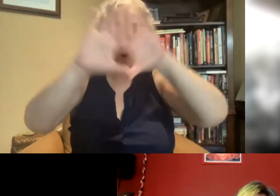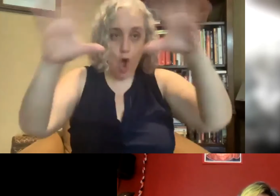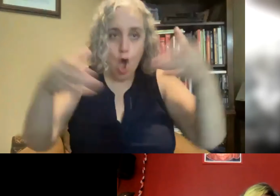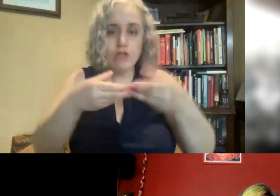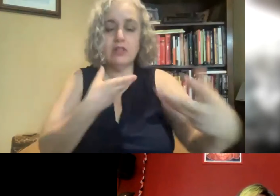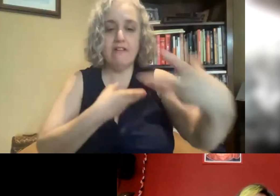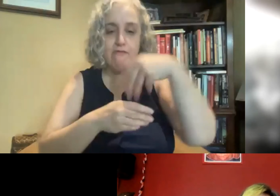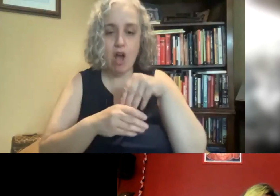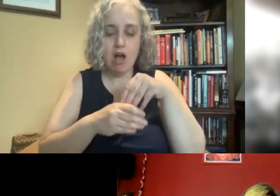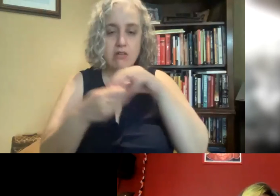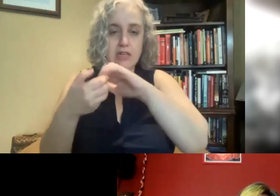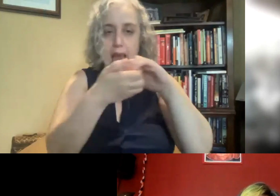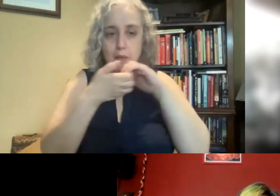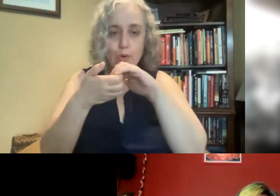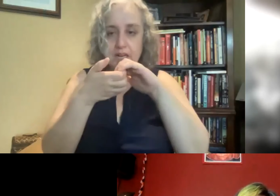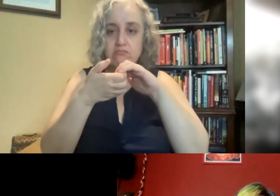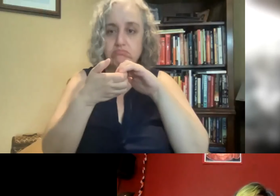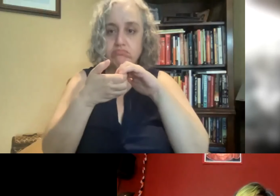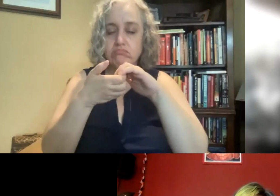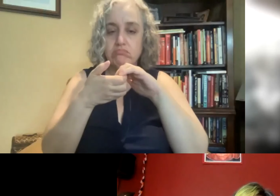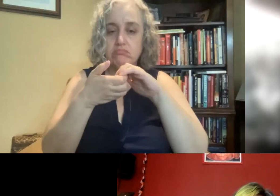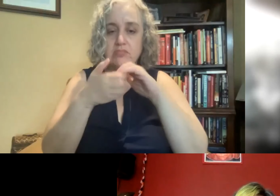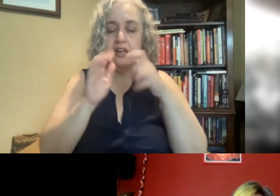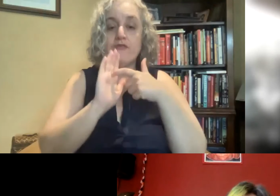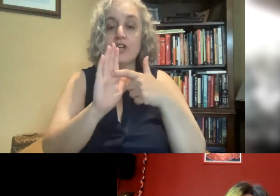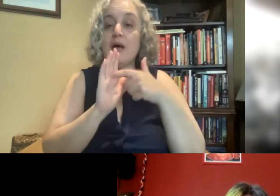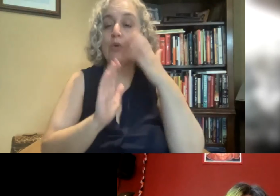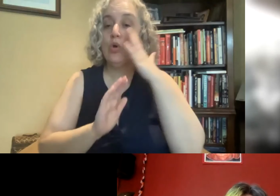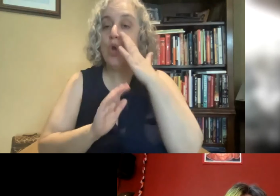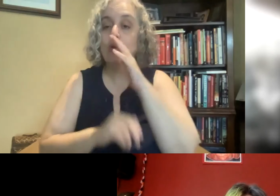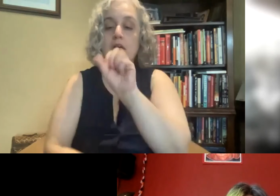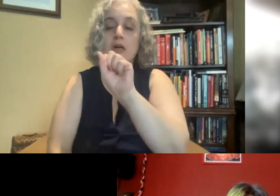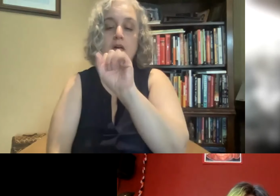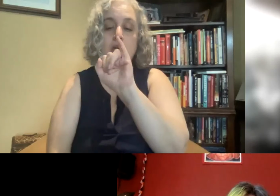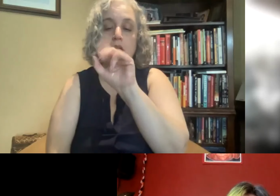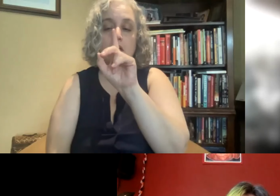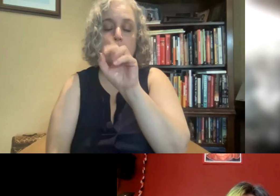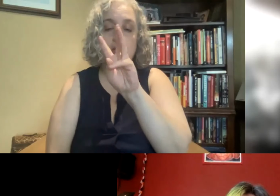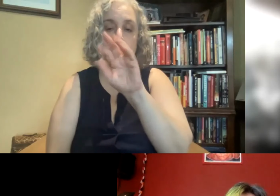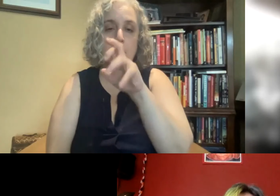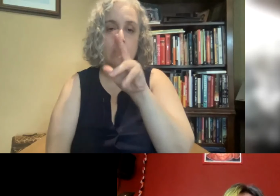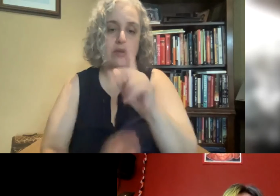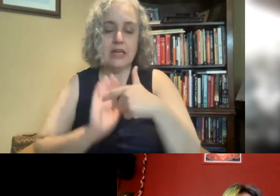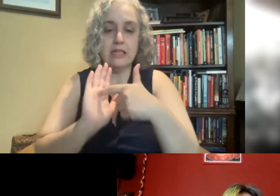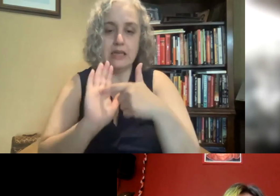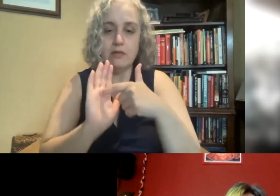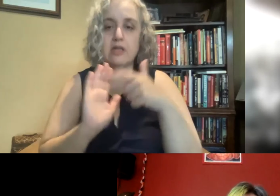We're going back to that sidewalk example, supporting something like OpenSidewalks,